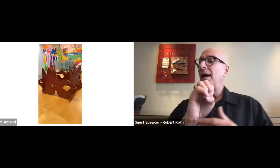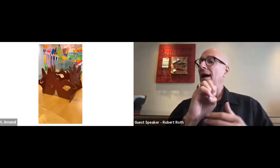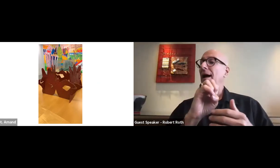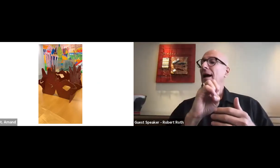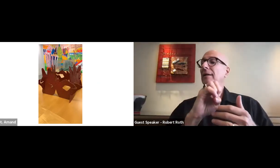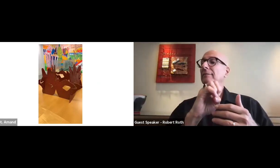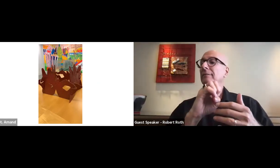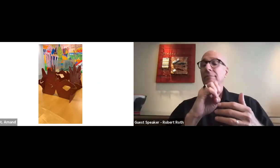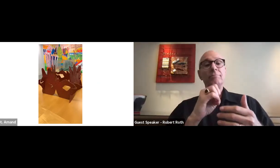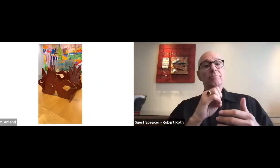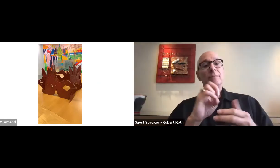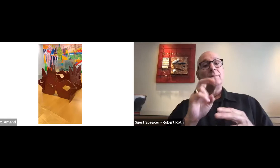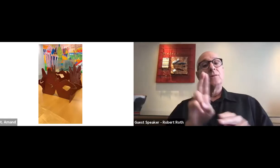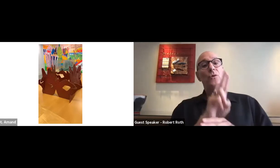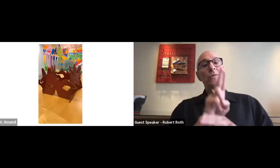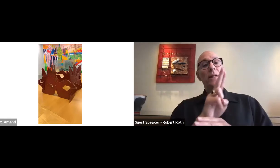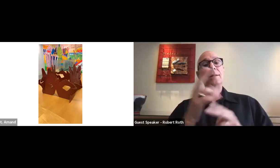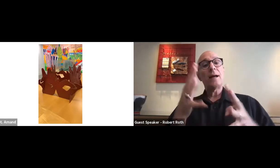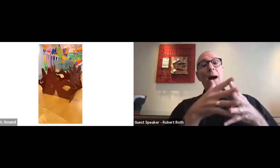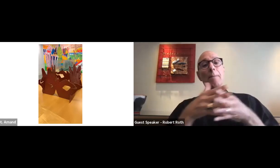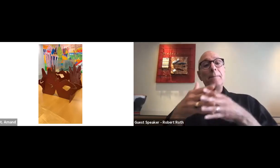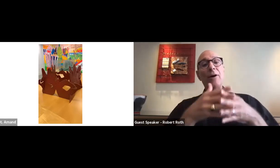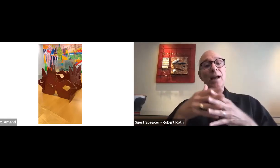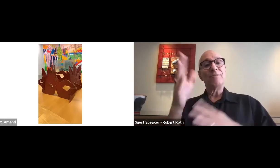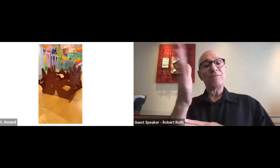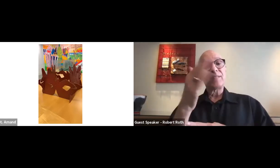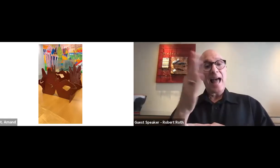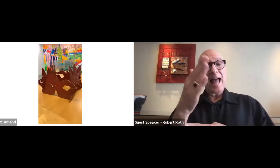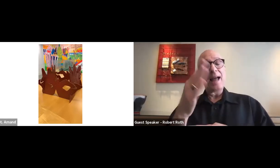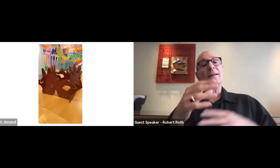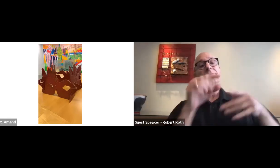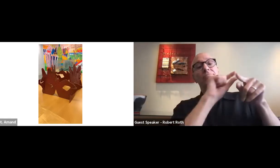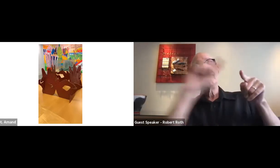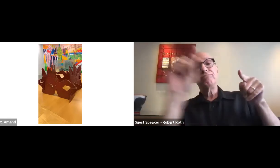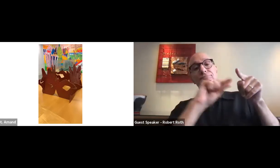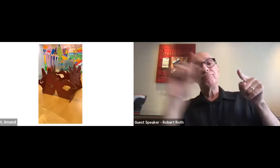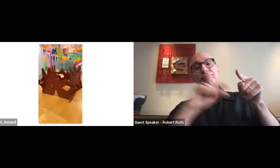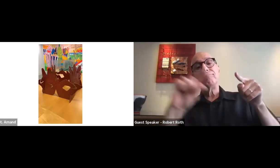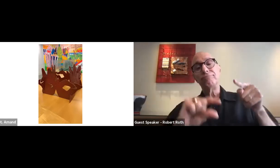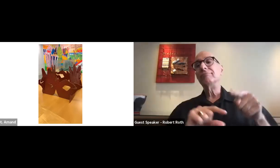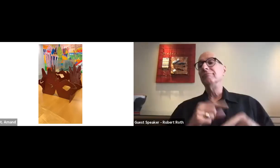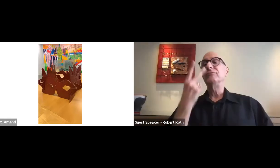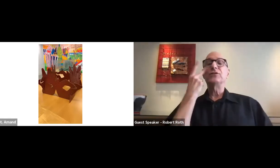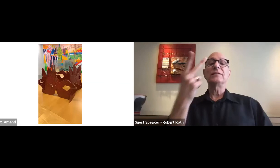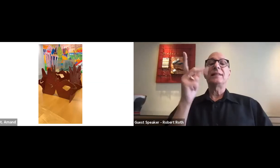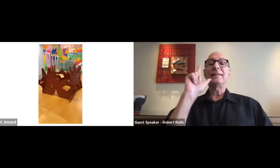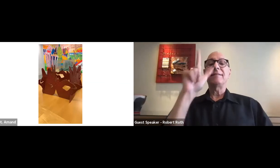which were strips of wood, with plaster, and what he did was find old lath, and he would make American flags